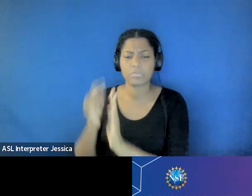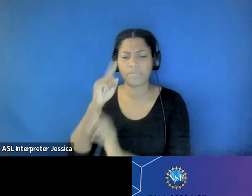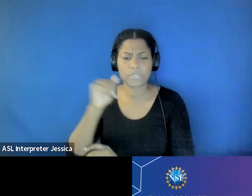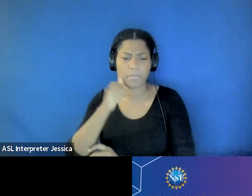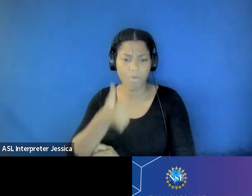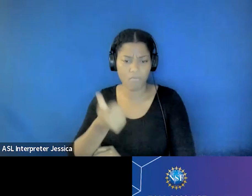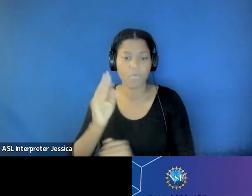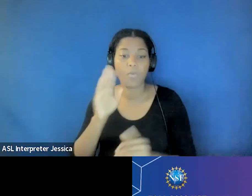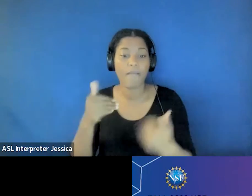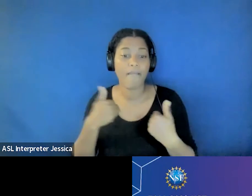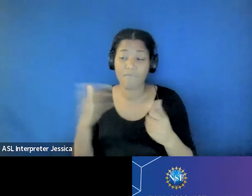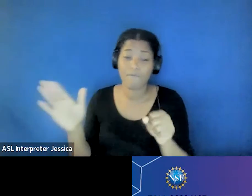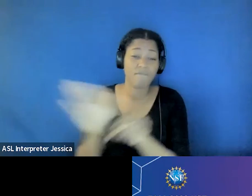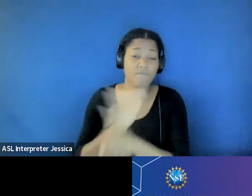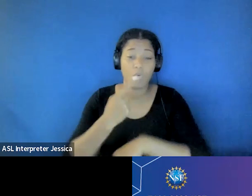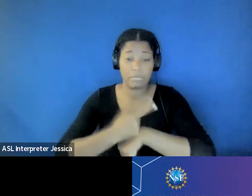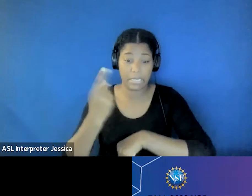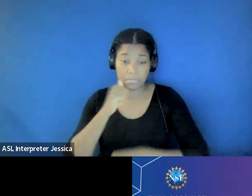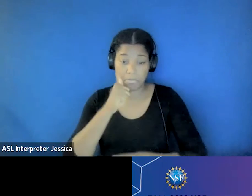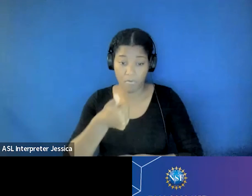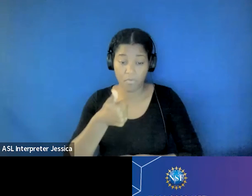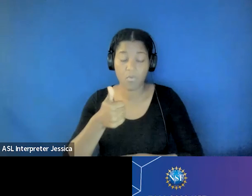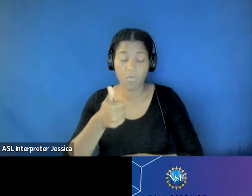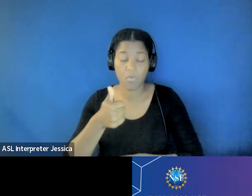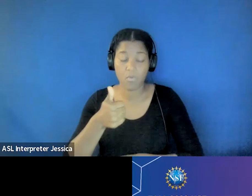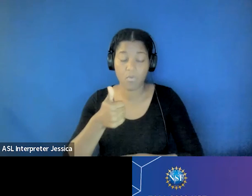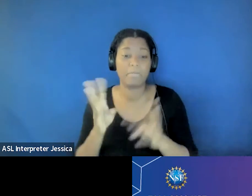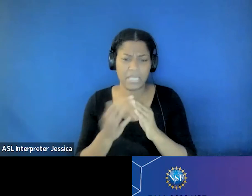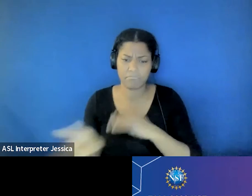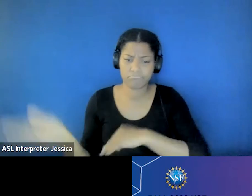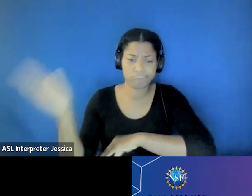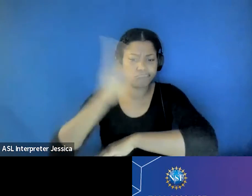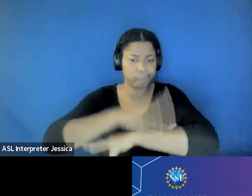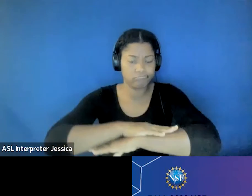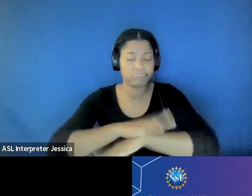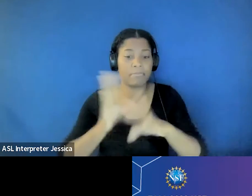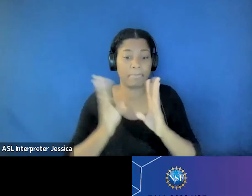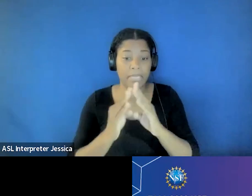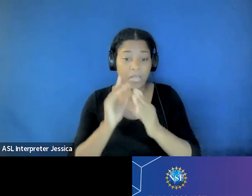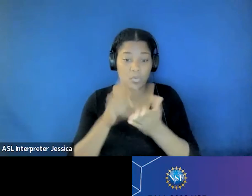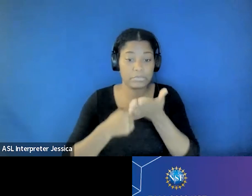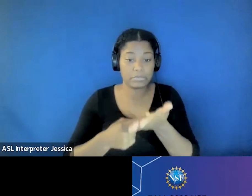We will have a full day tomorrow of sessions, covering all of the NSF Directorates.